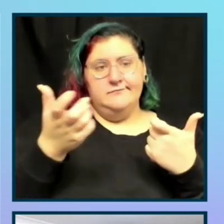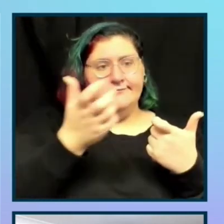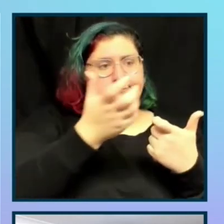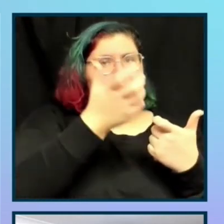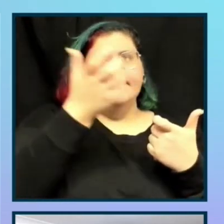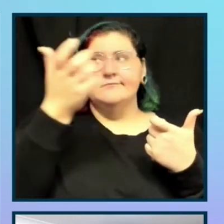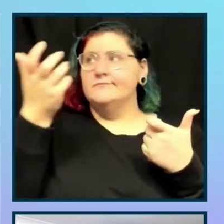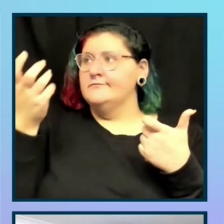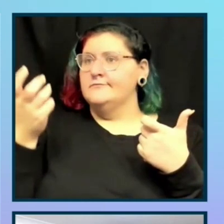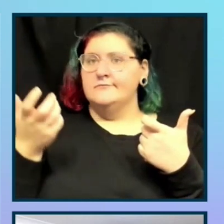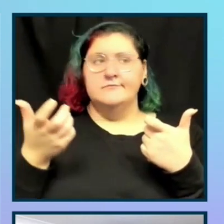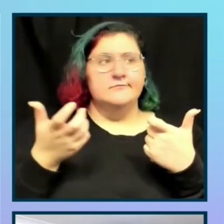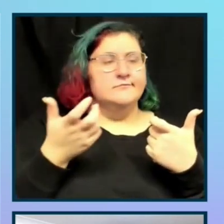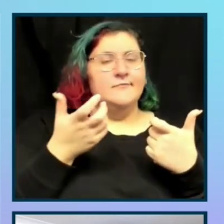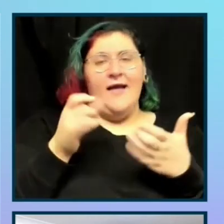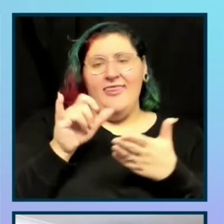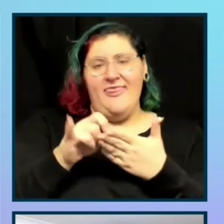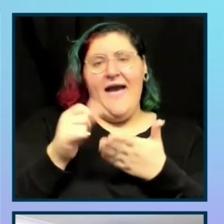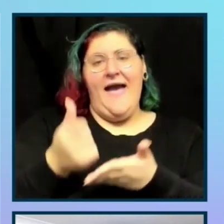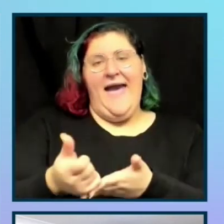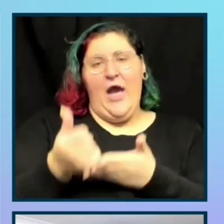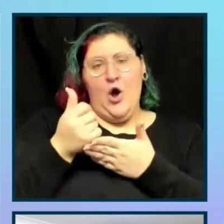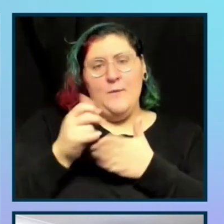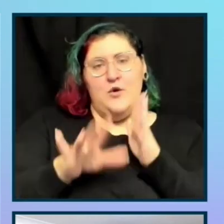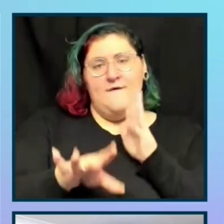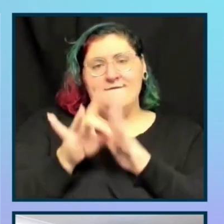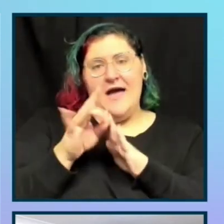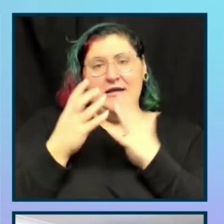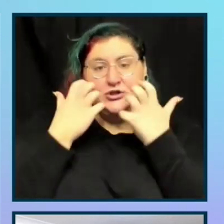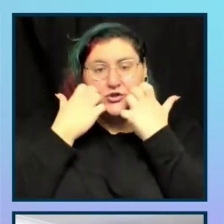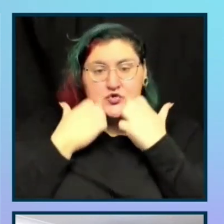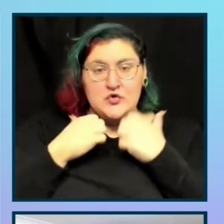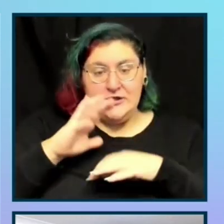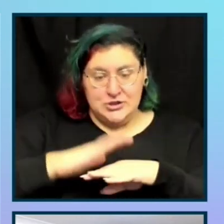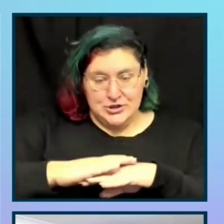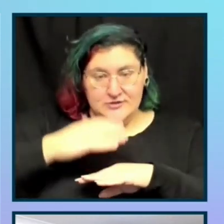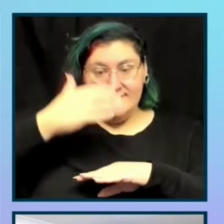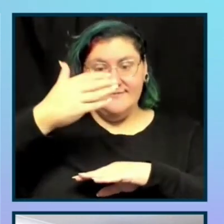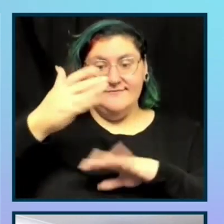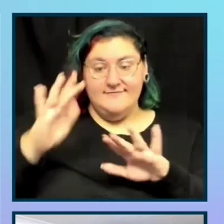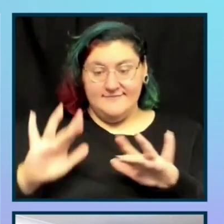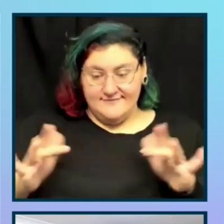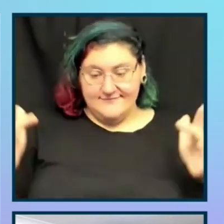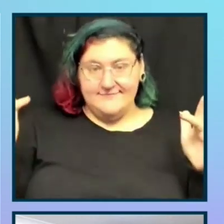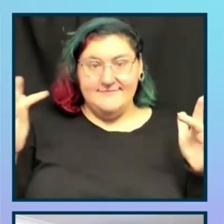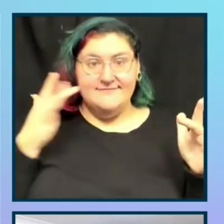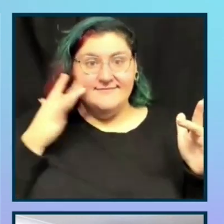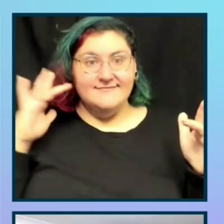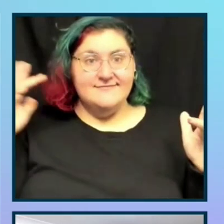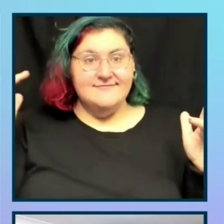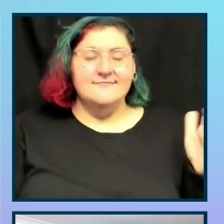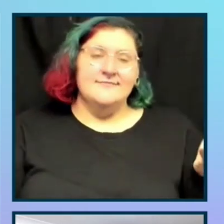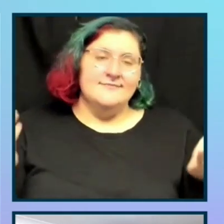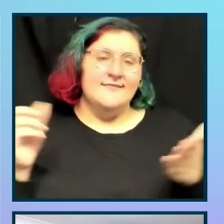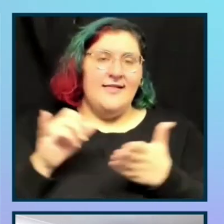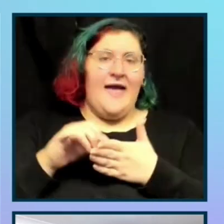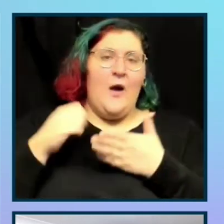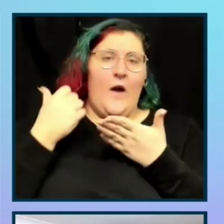but we kind adapted that workflow for being able to navigate me. So it would be, you know, move left a bit, right a bit.